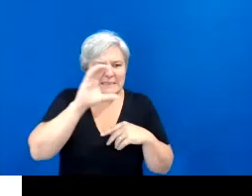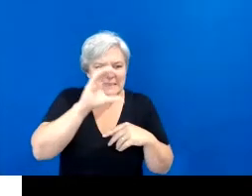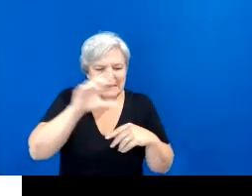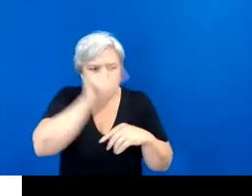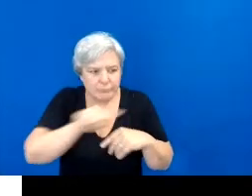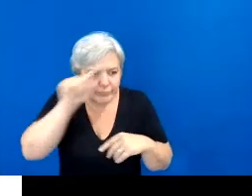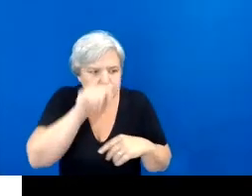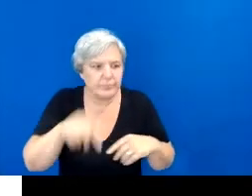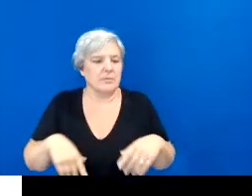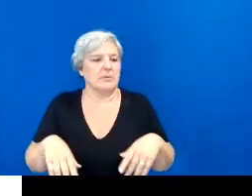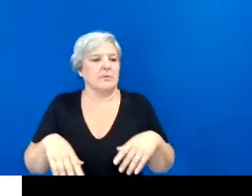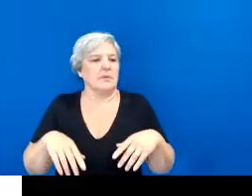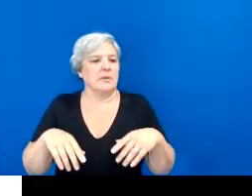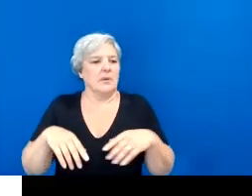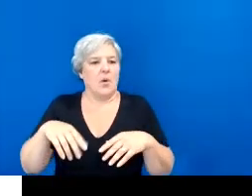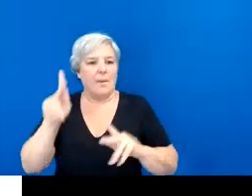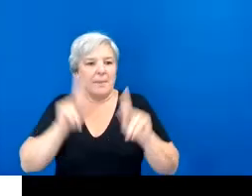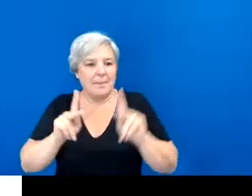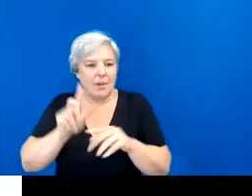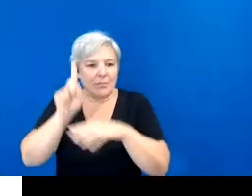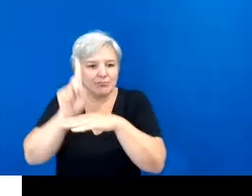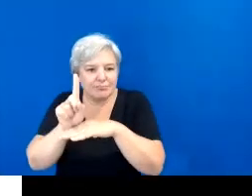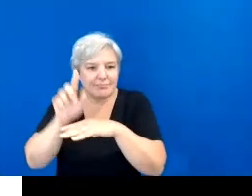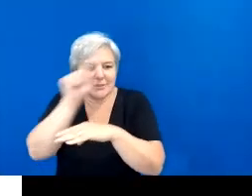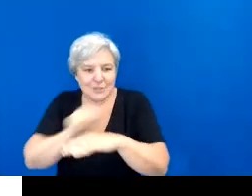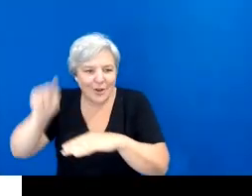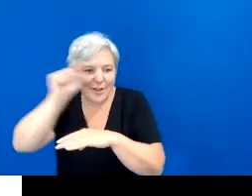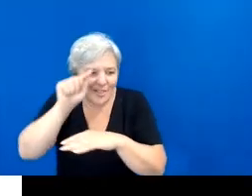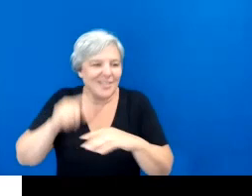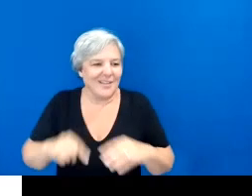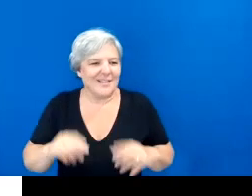and then the little circles with the kind of icons on them.